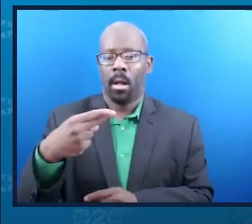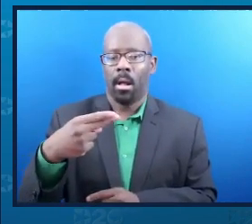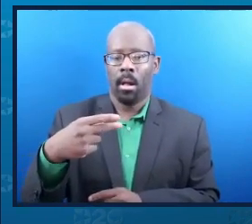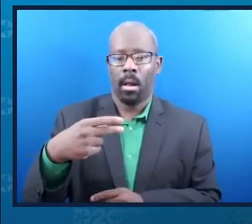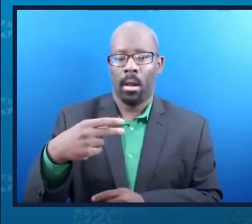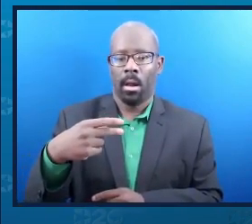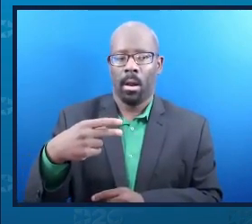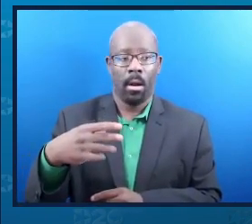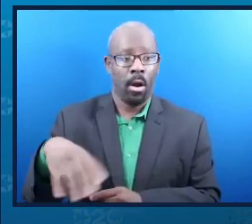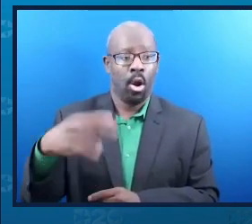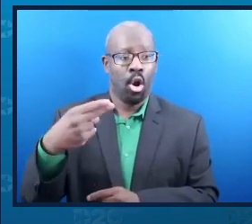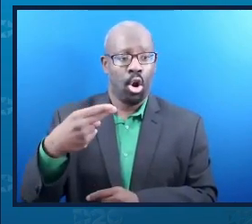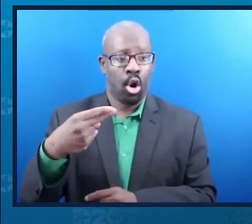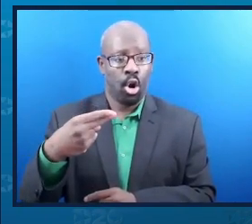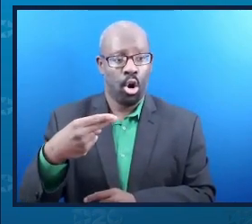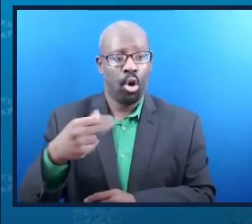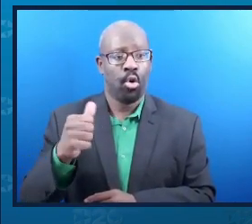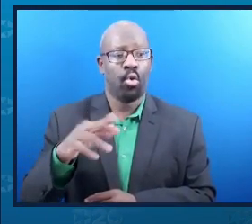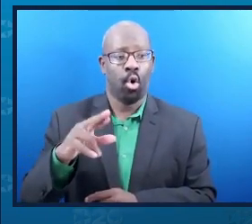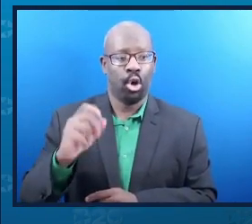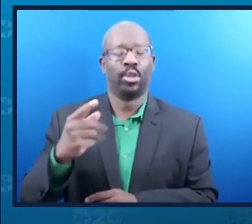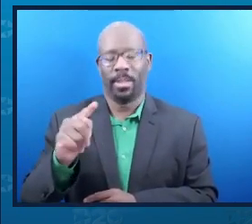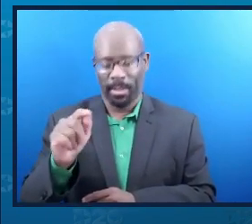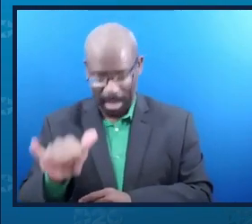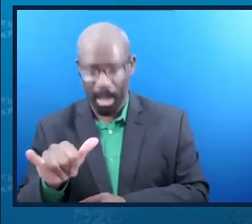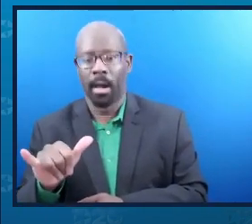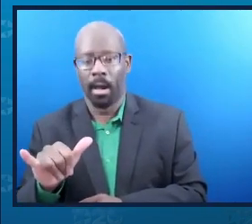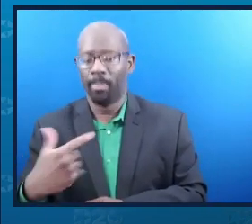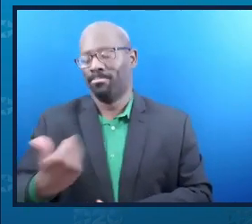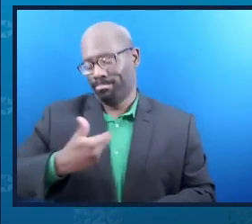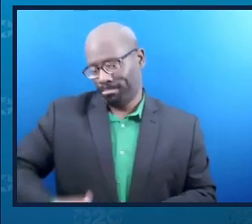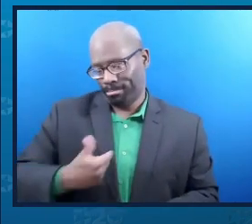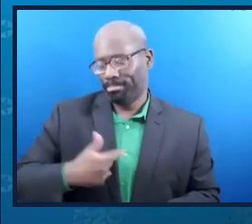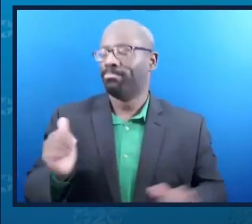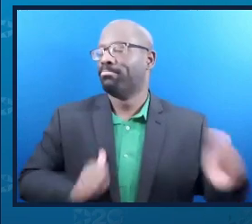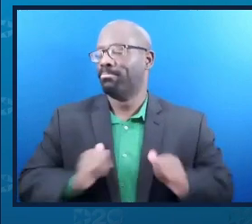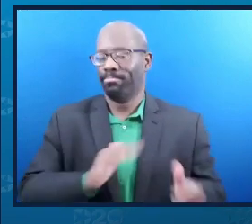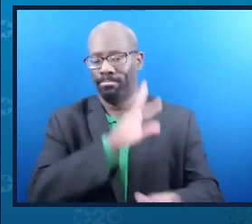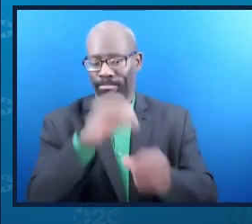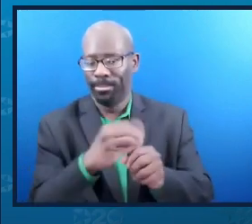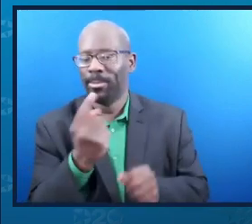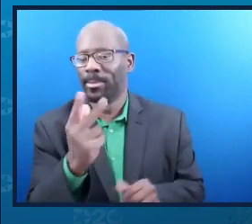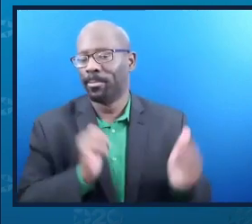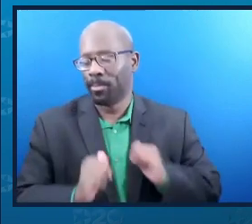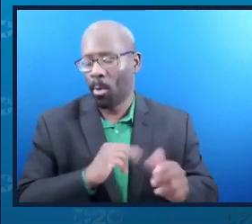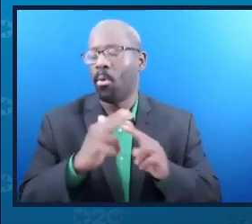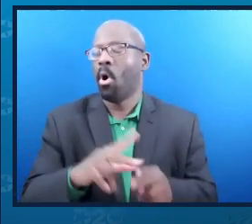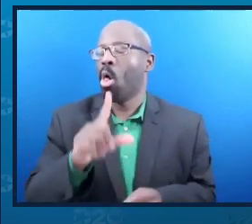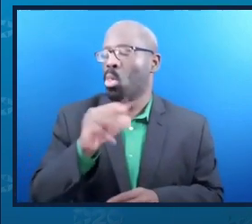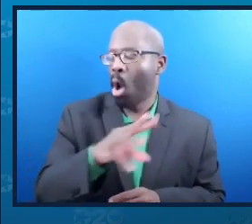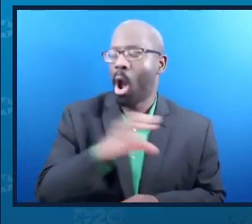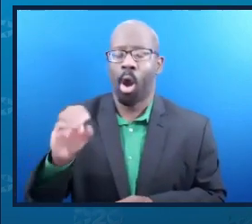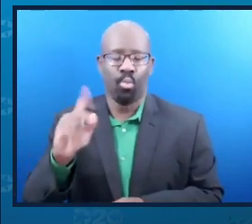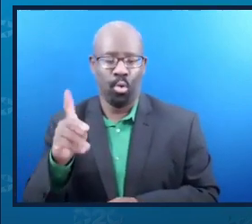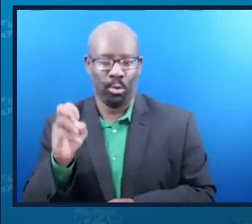TO FAINED OUT HOW MANY PEOPLE INCLUDING CHILDREN EXPERIENCED